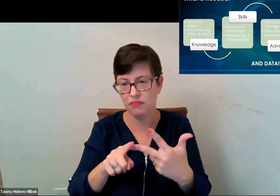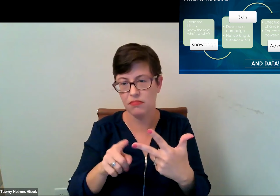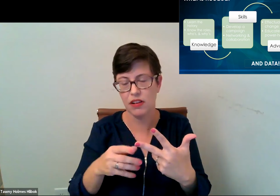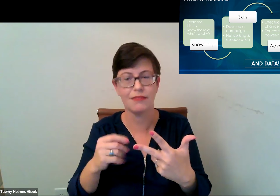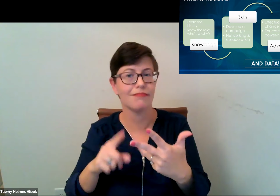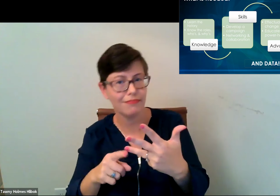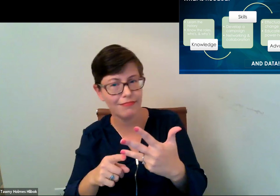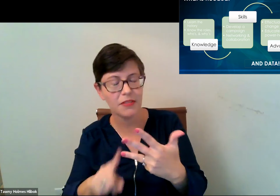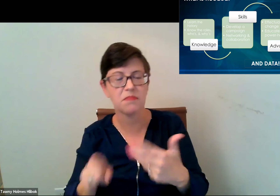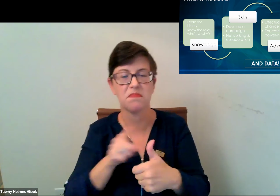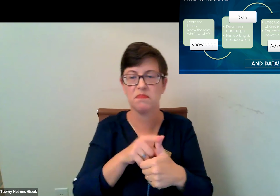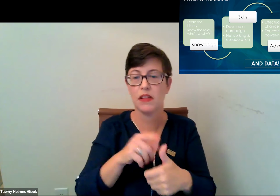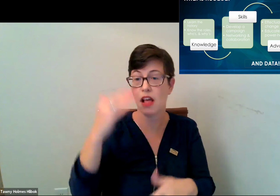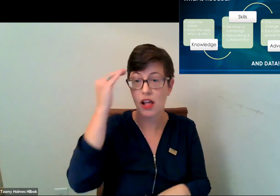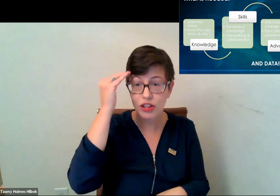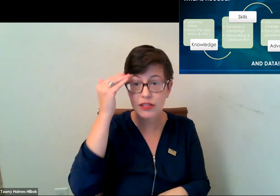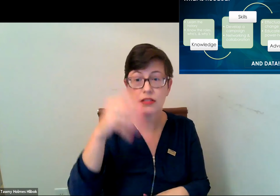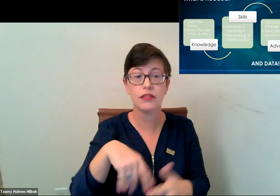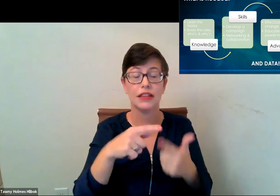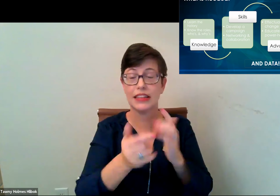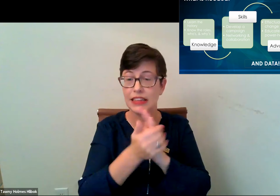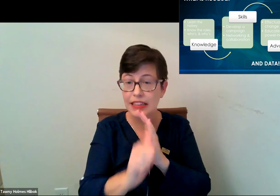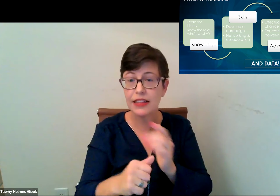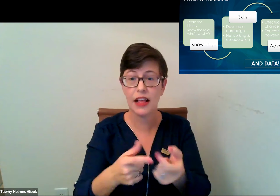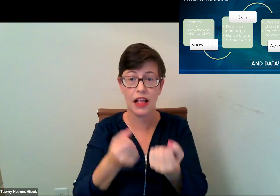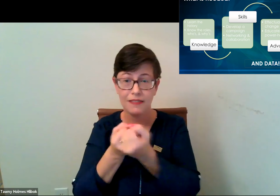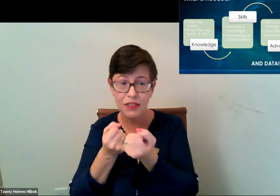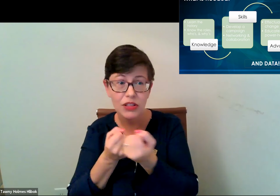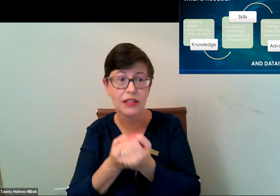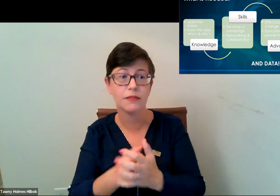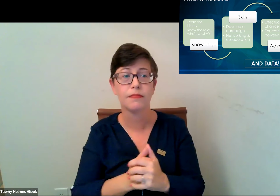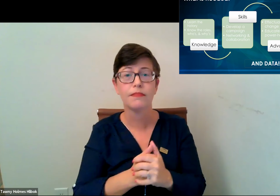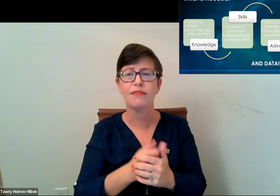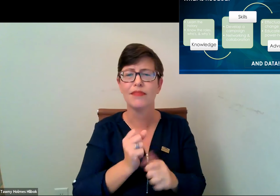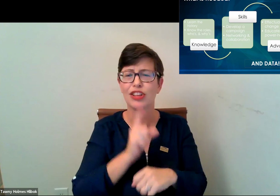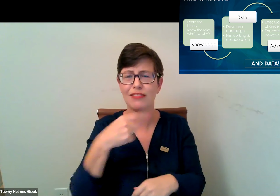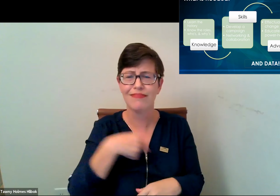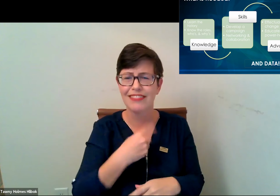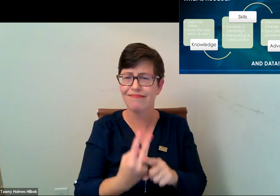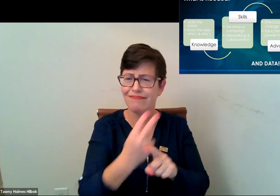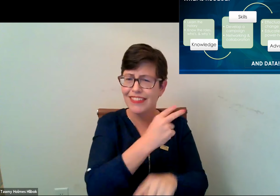access it comes down to these three areas of need the first is knowledge, skills and then advocacy.